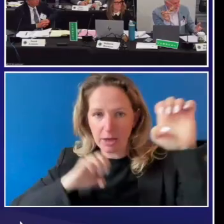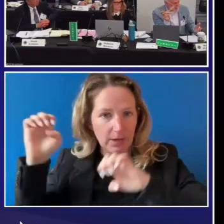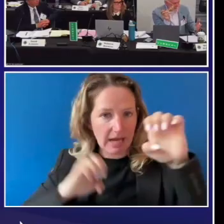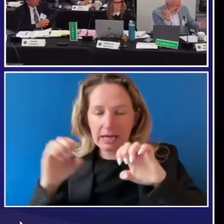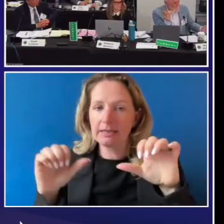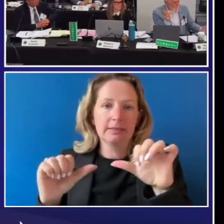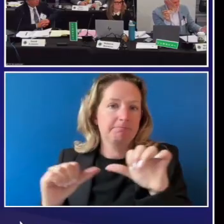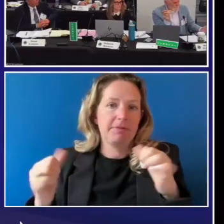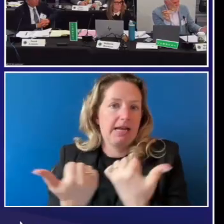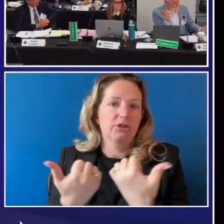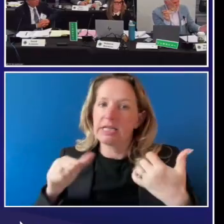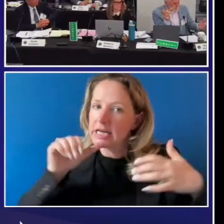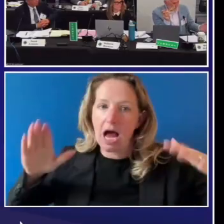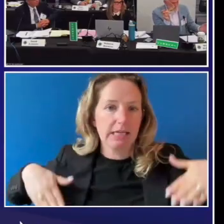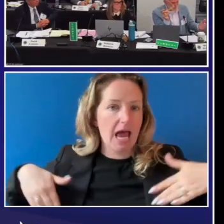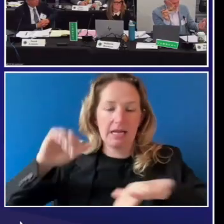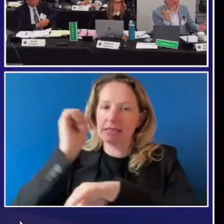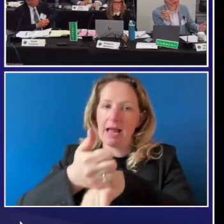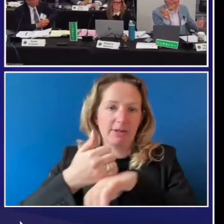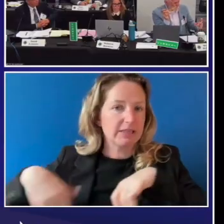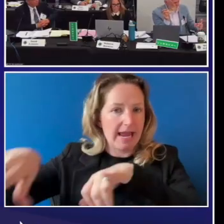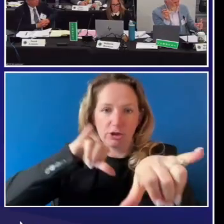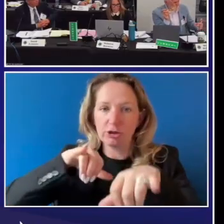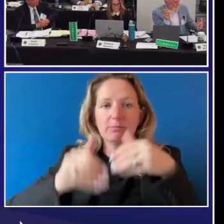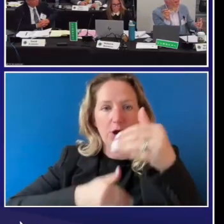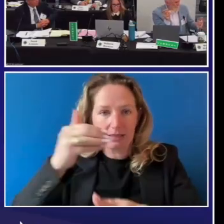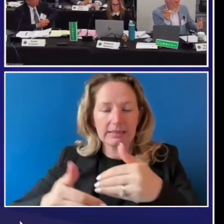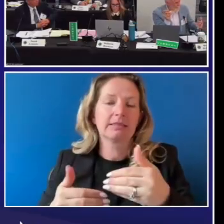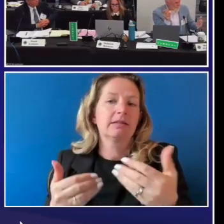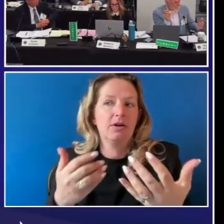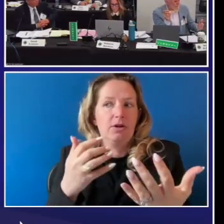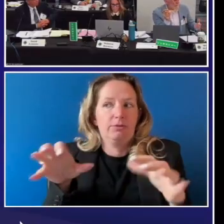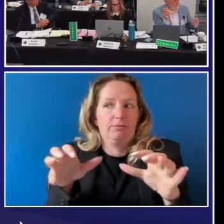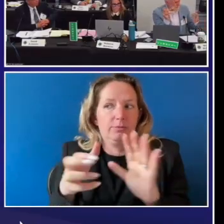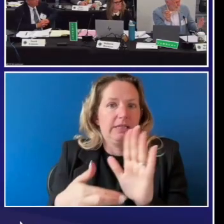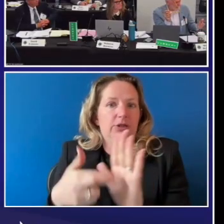hasn't yet established standards, processes, and procedures to do the very work that it's seeking.